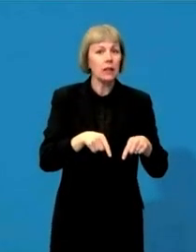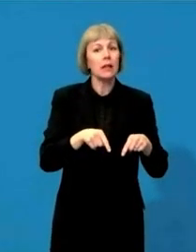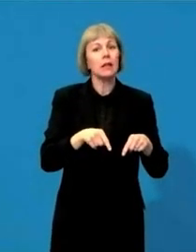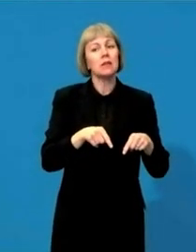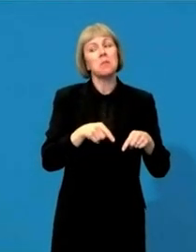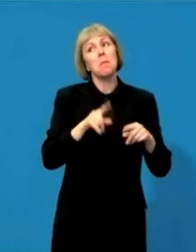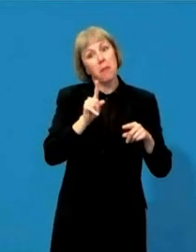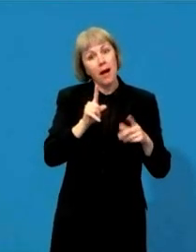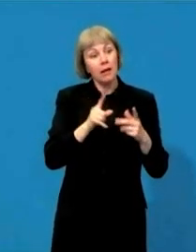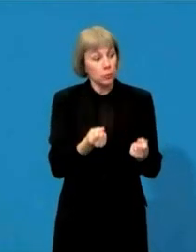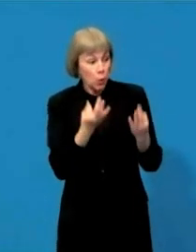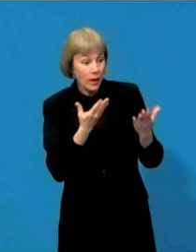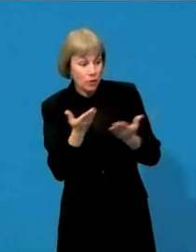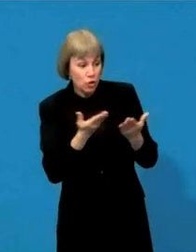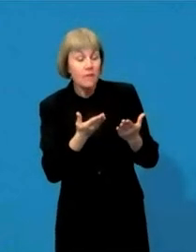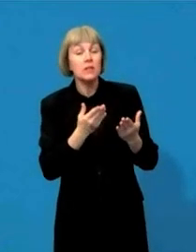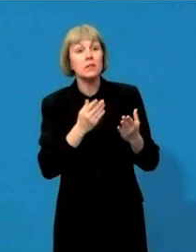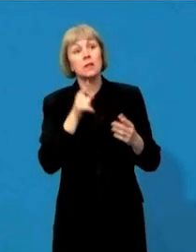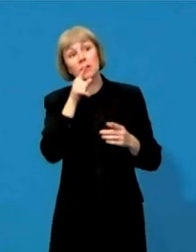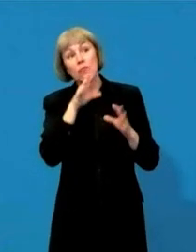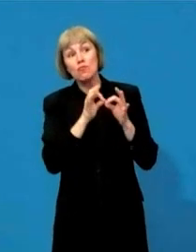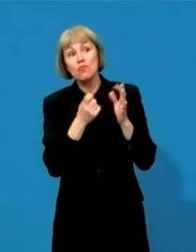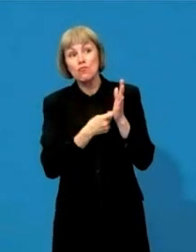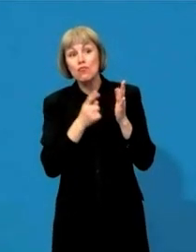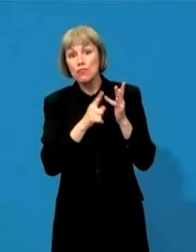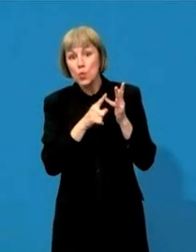service is based in Broome or Darwin, then you will get more money to cover the extra